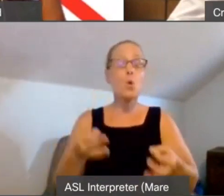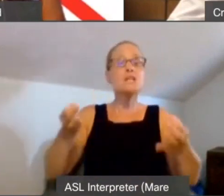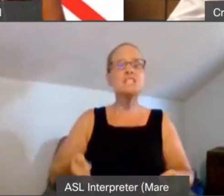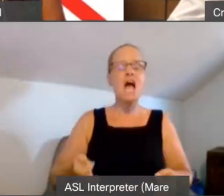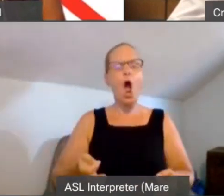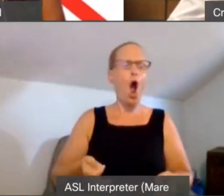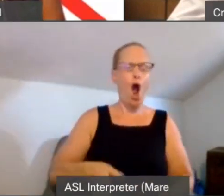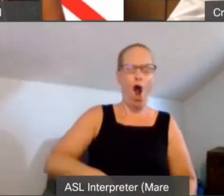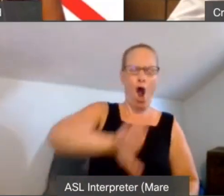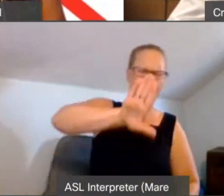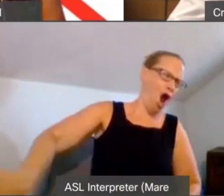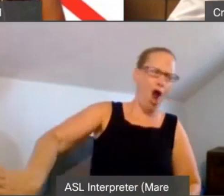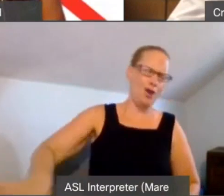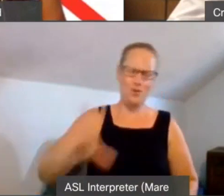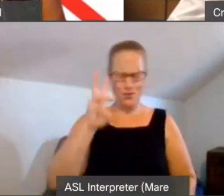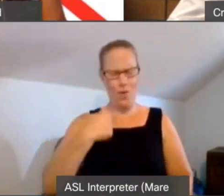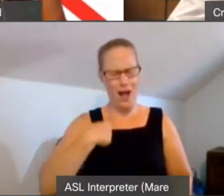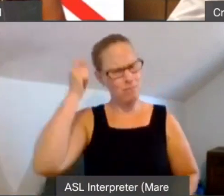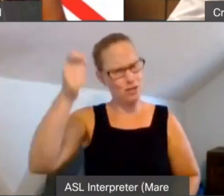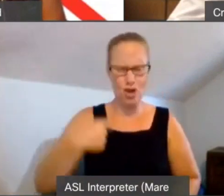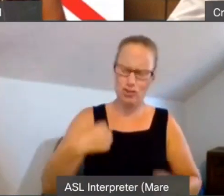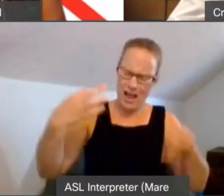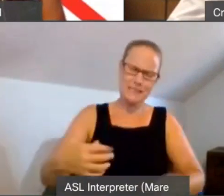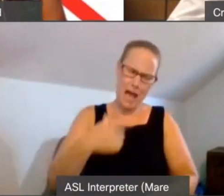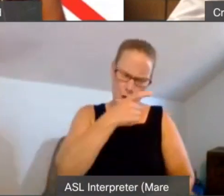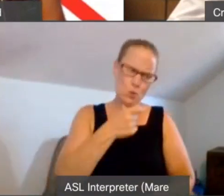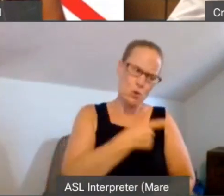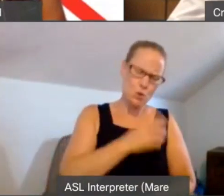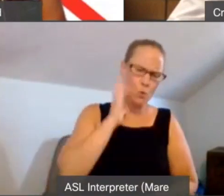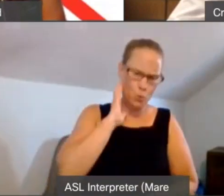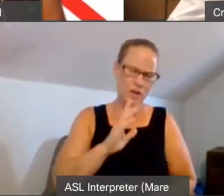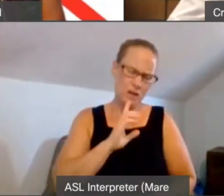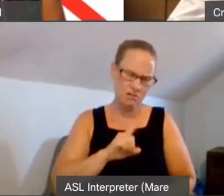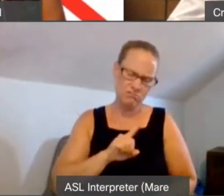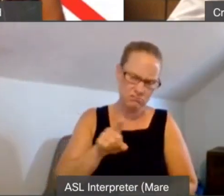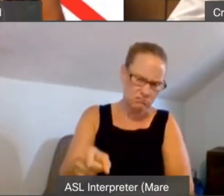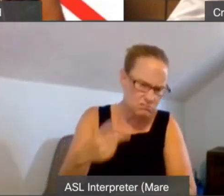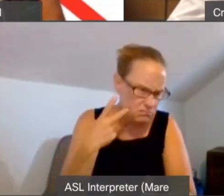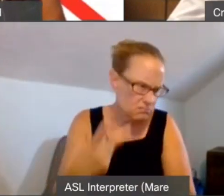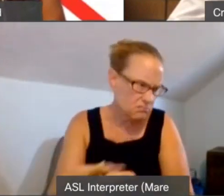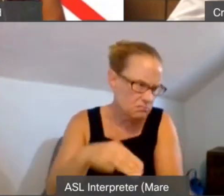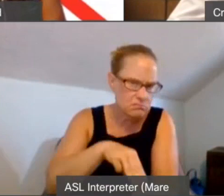the provider, I'm the judge, I'm gonna decide. Judges don't make those decisions, I was hope that clarifies